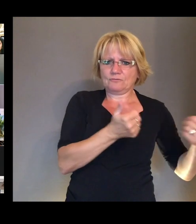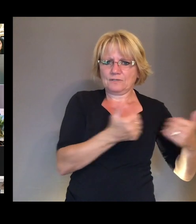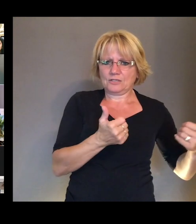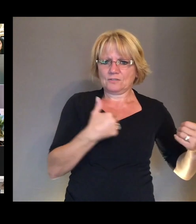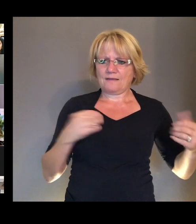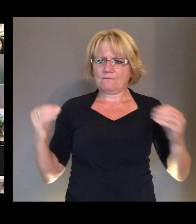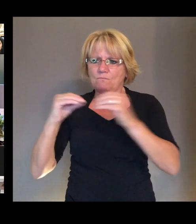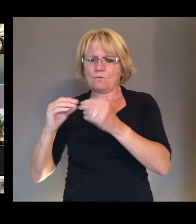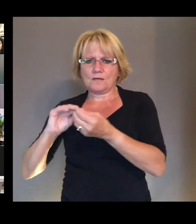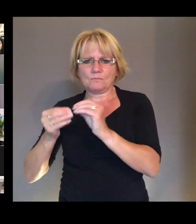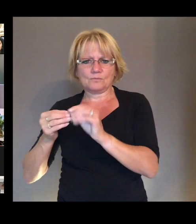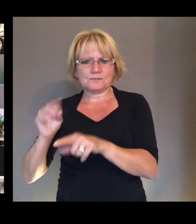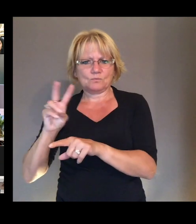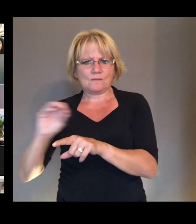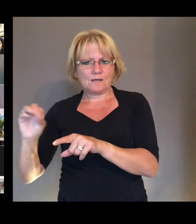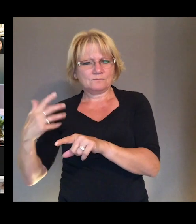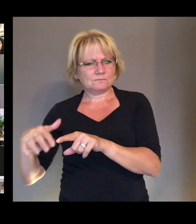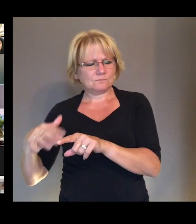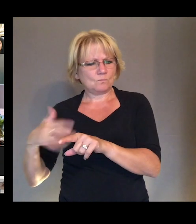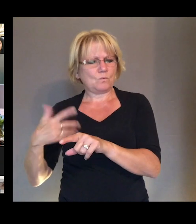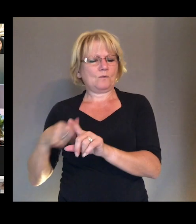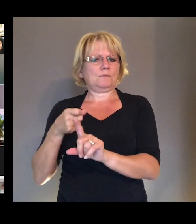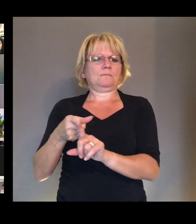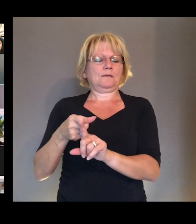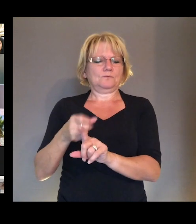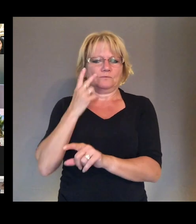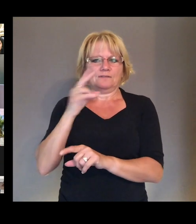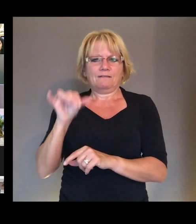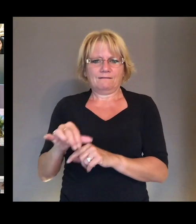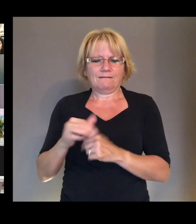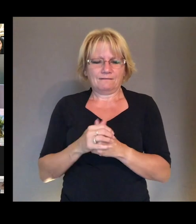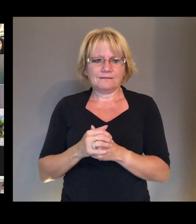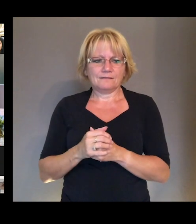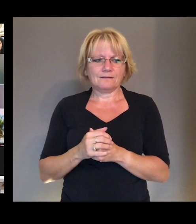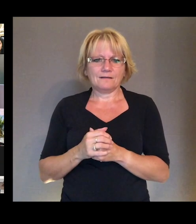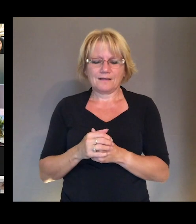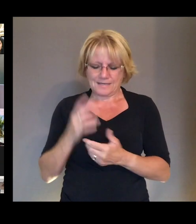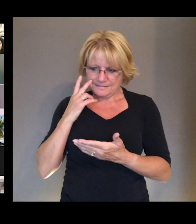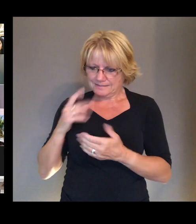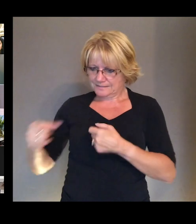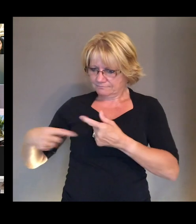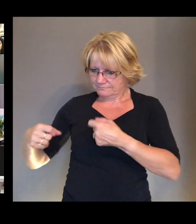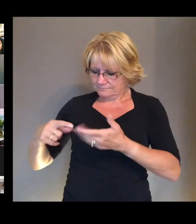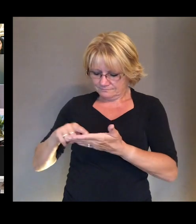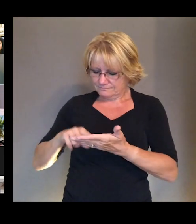So that was pretty, pretty major. So what I'm gonna do from here, and I know some of you are saying that you're not able to see the...